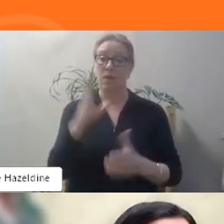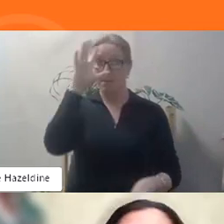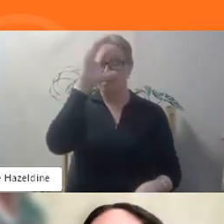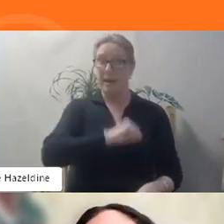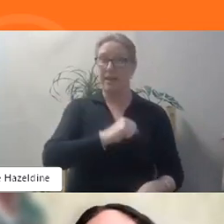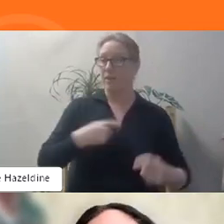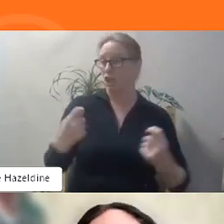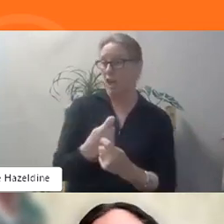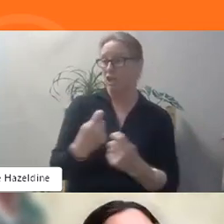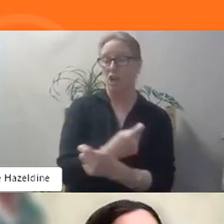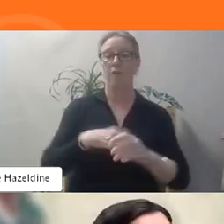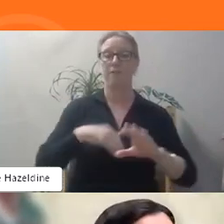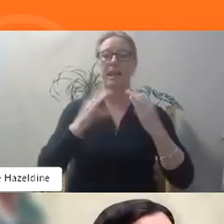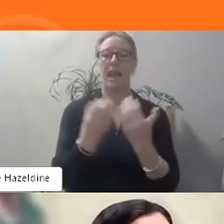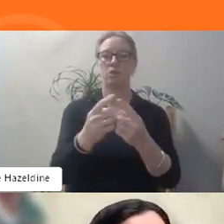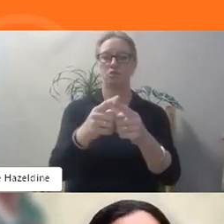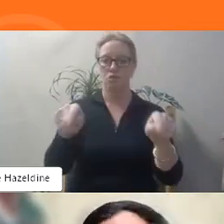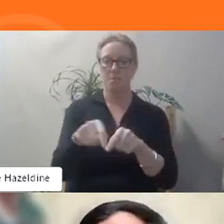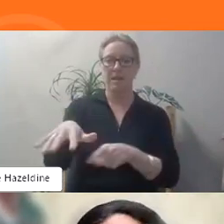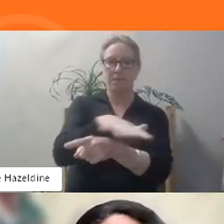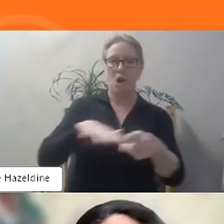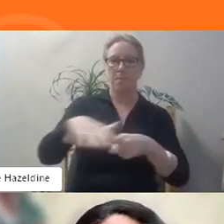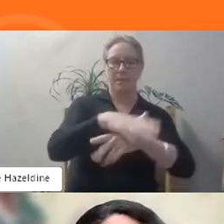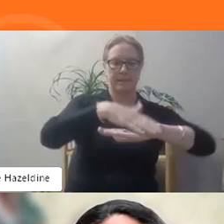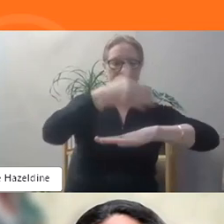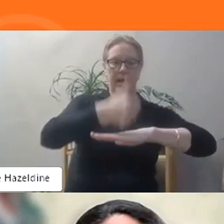the classroom environment and establishing school systems and clear values